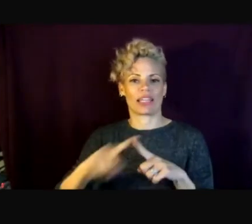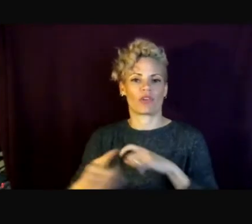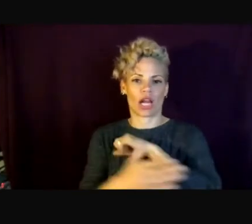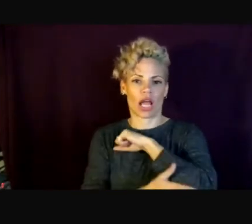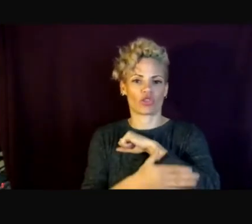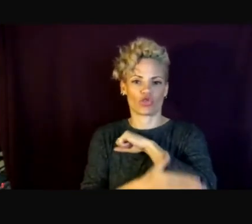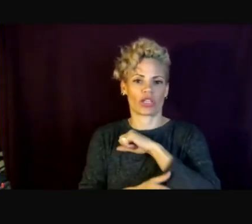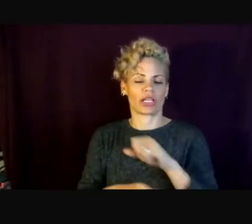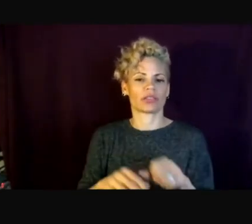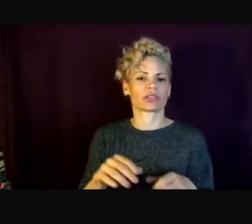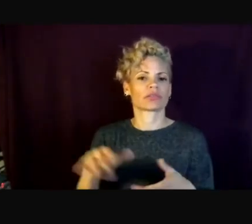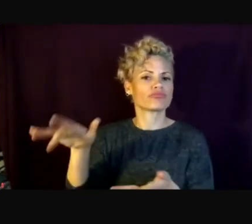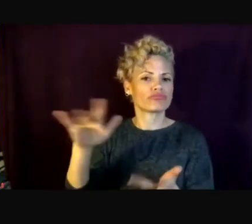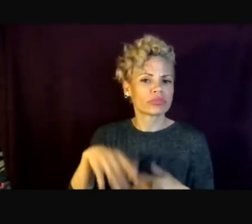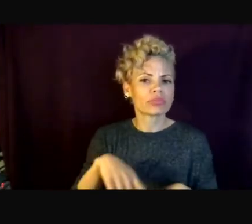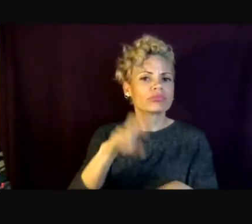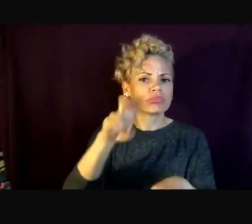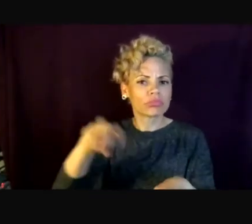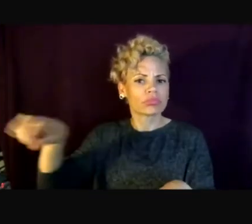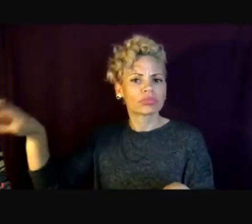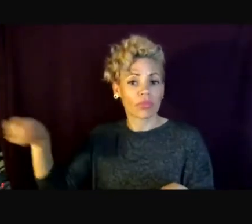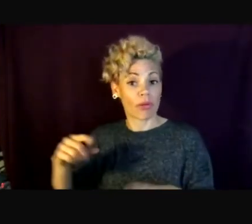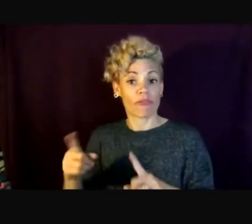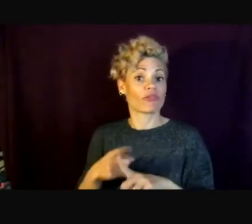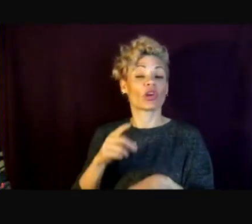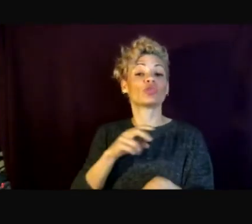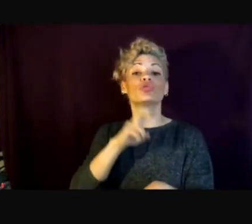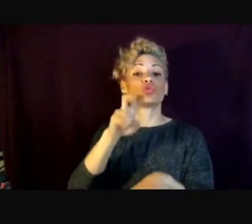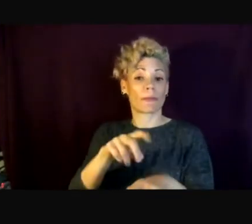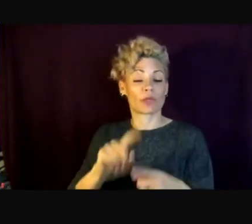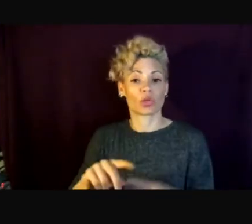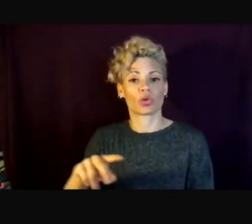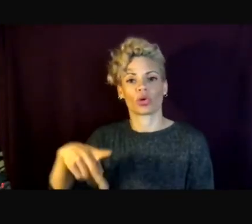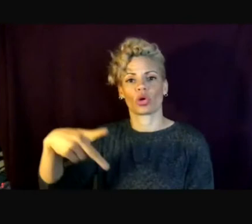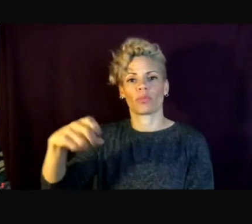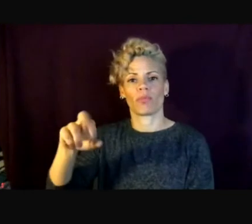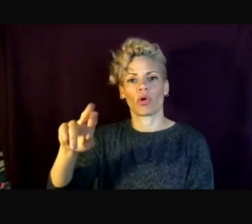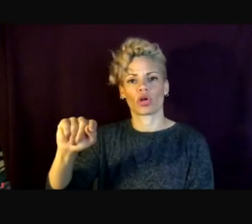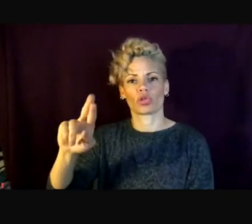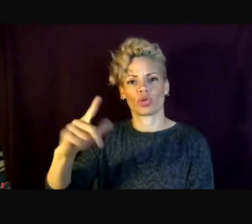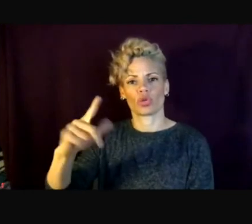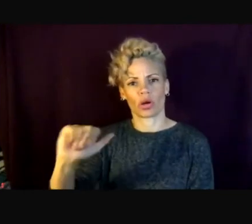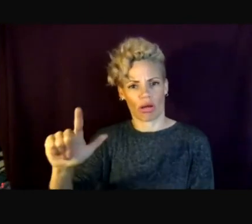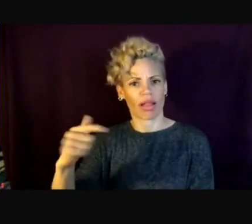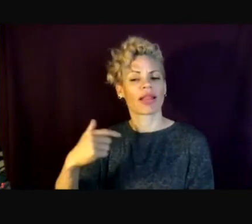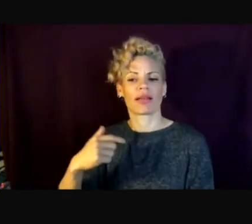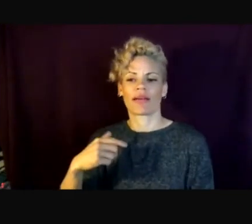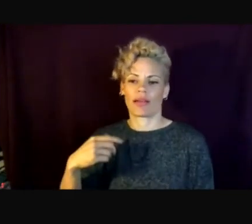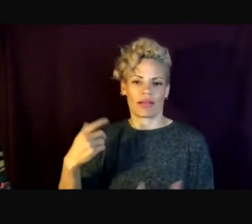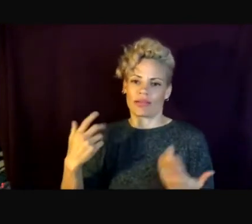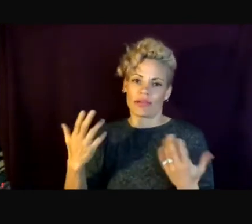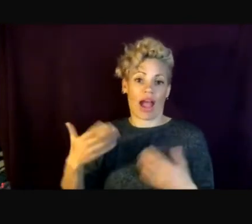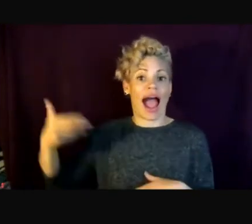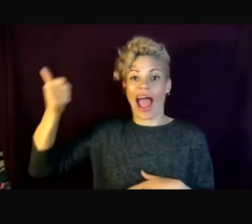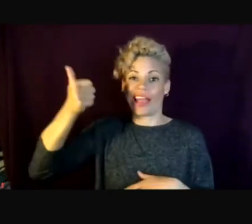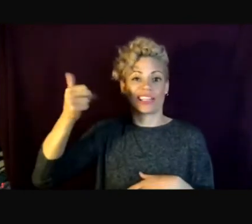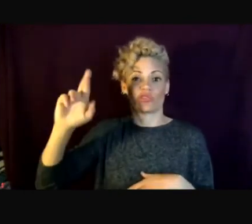And my first trip, I decided that I wanted to go to Portugal, highest ranking Portuguese American ever in the history of the country.